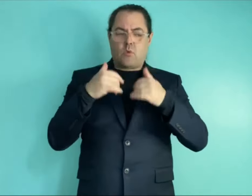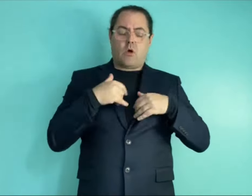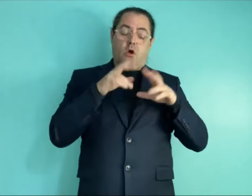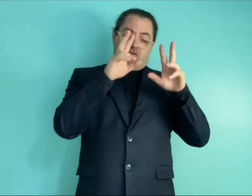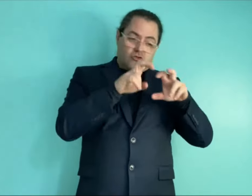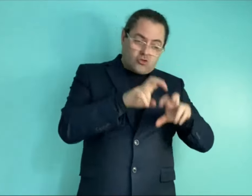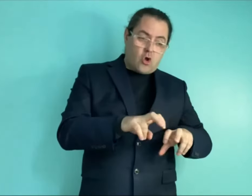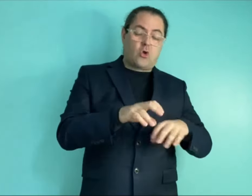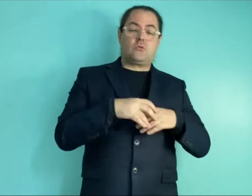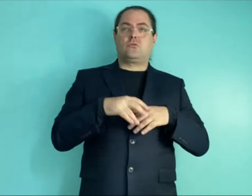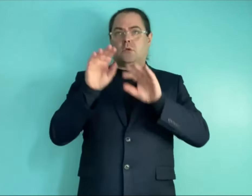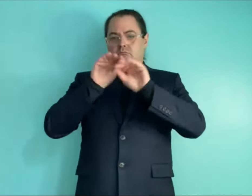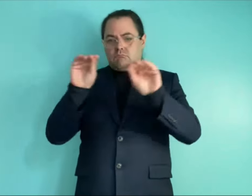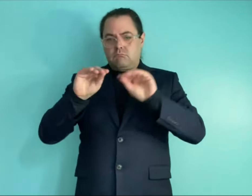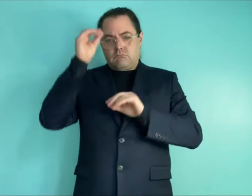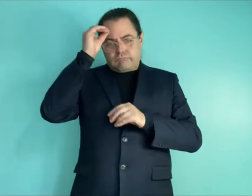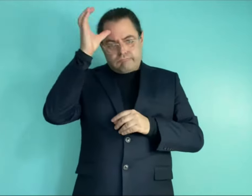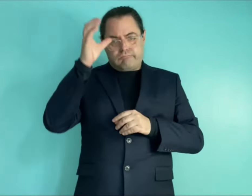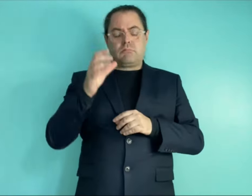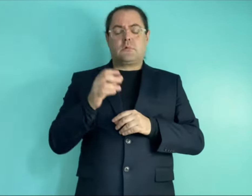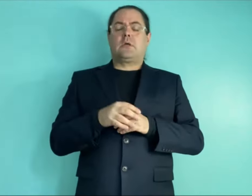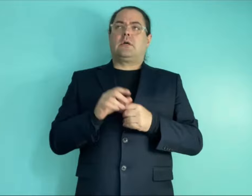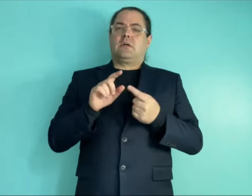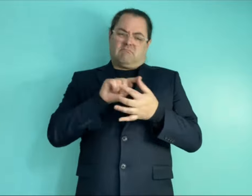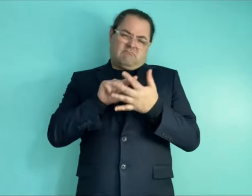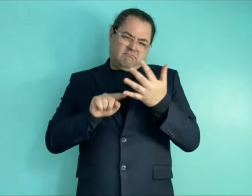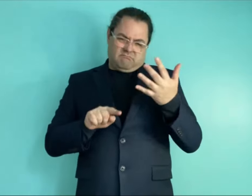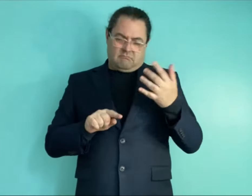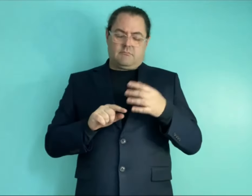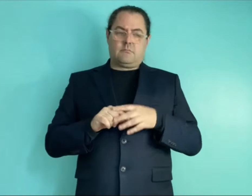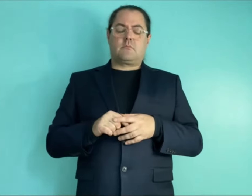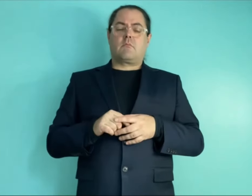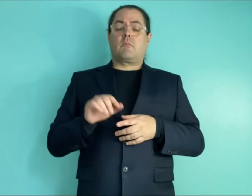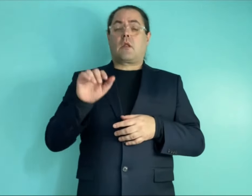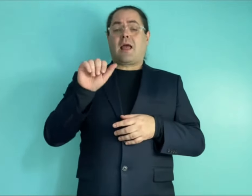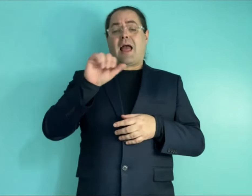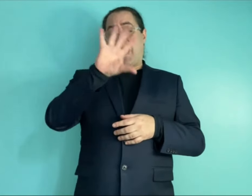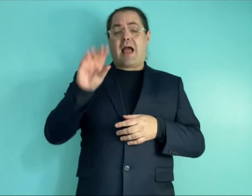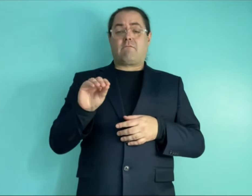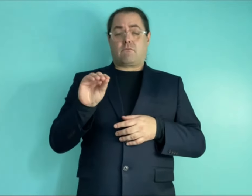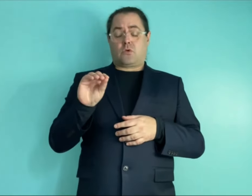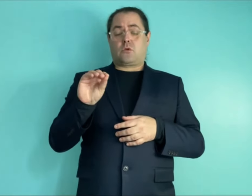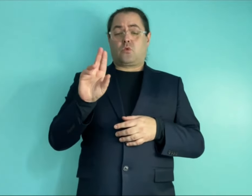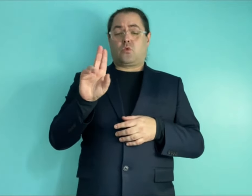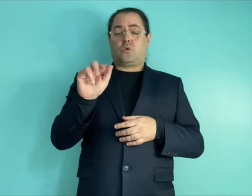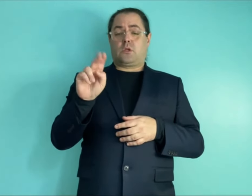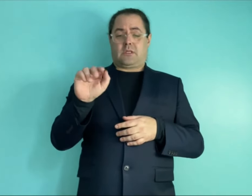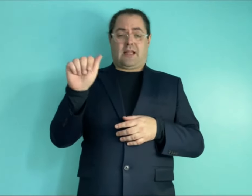building and etc. Based on this so the African Union has developed this in order to drive